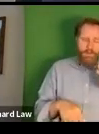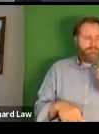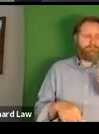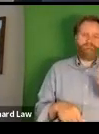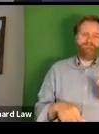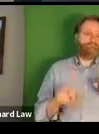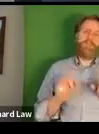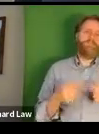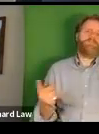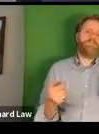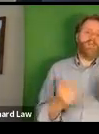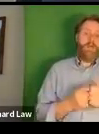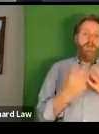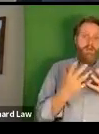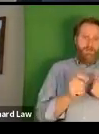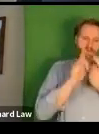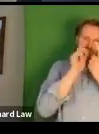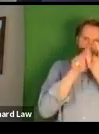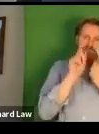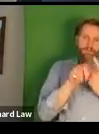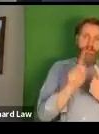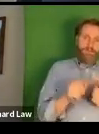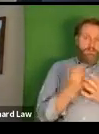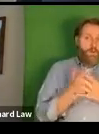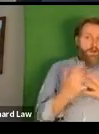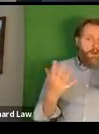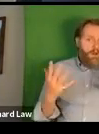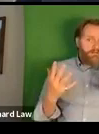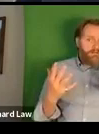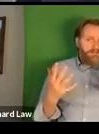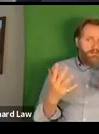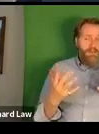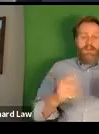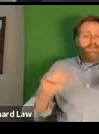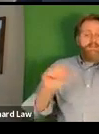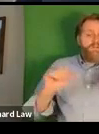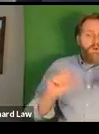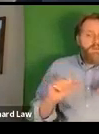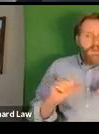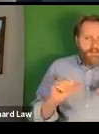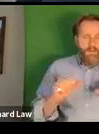good few and the ones we haven't we will seek to get an answer to you as soon as